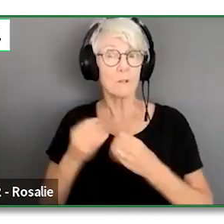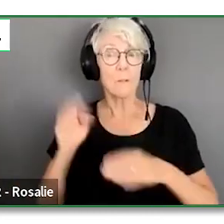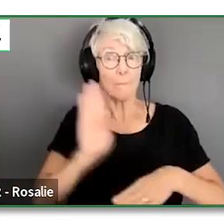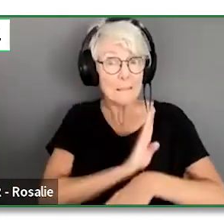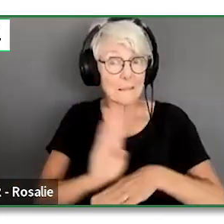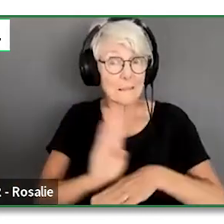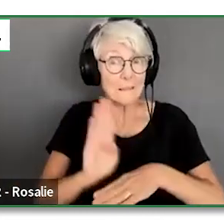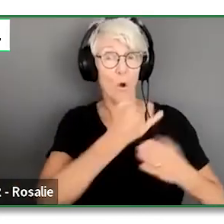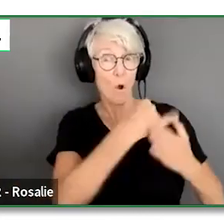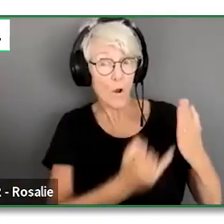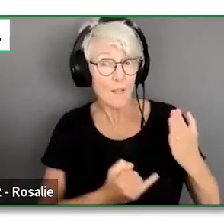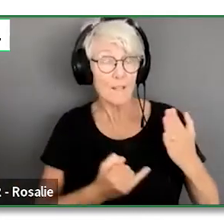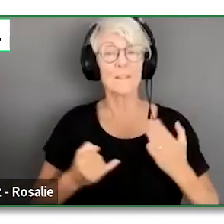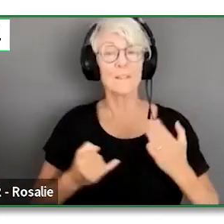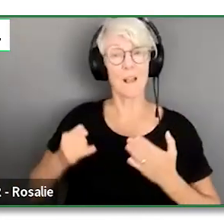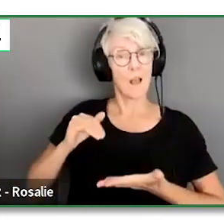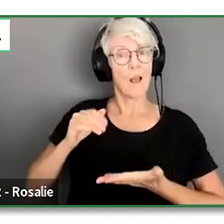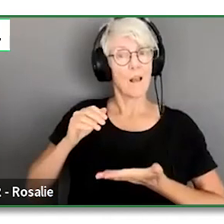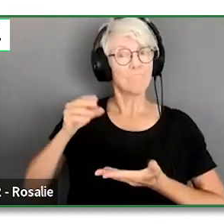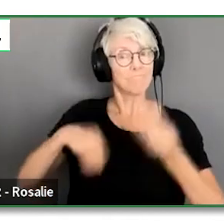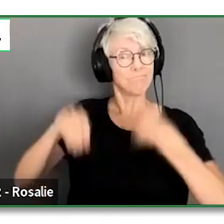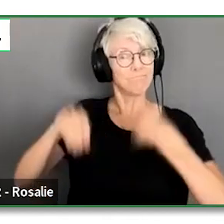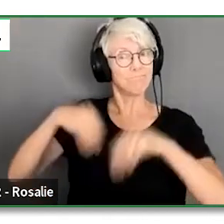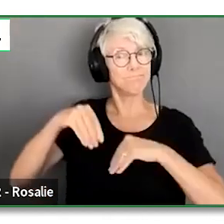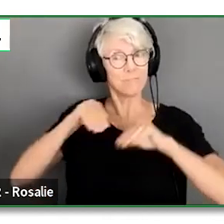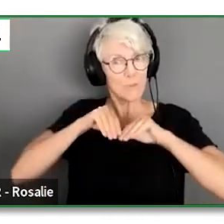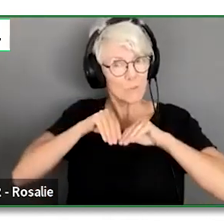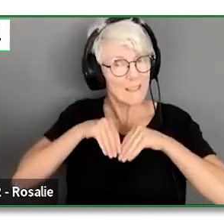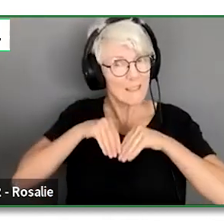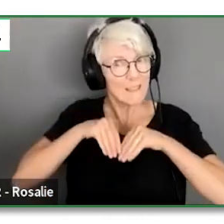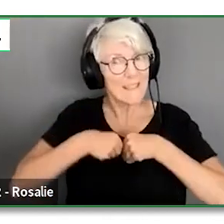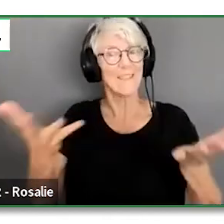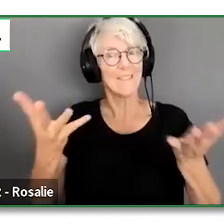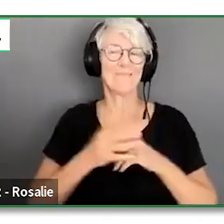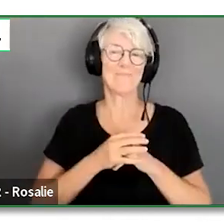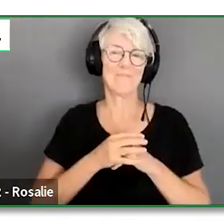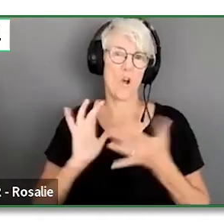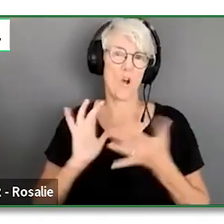We are grateful and honored to feature these items at our conference.